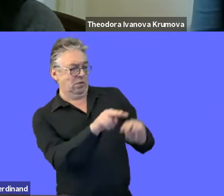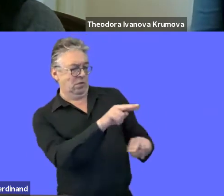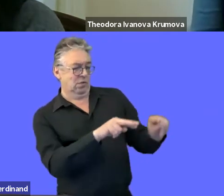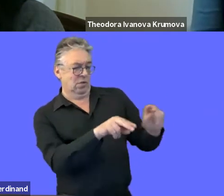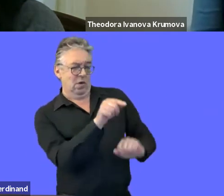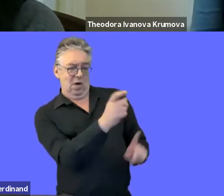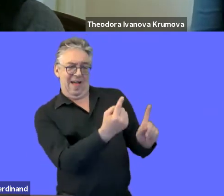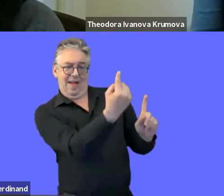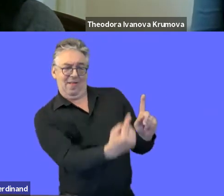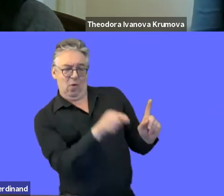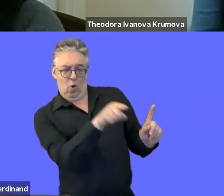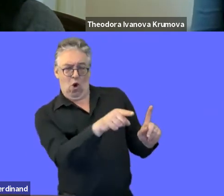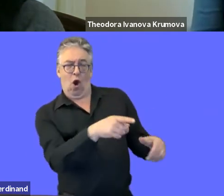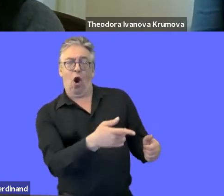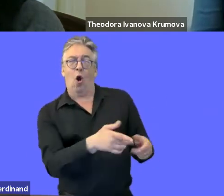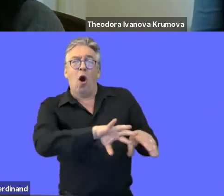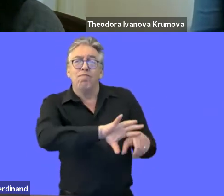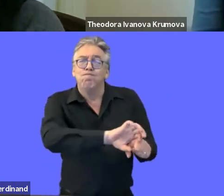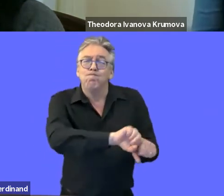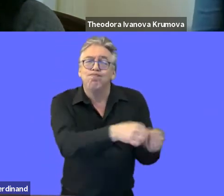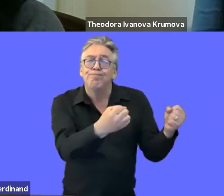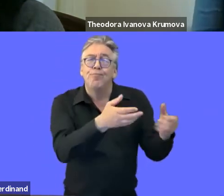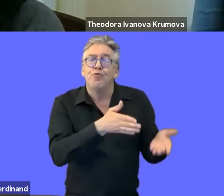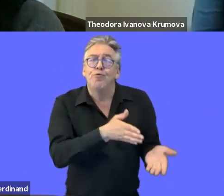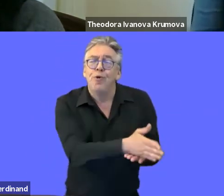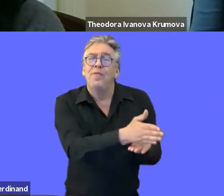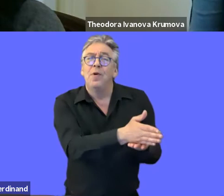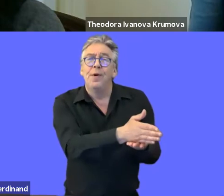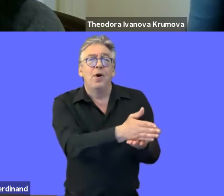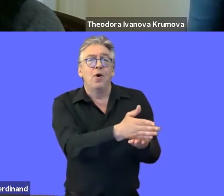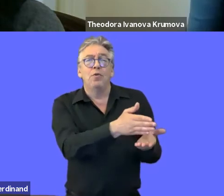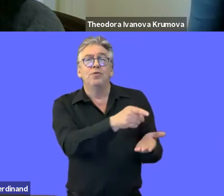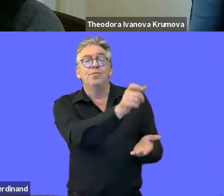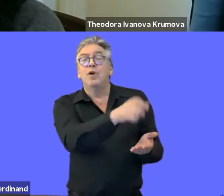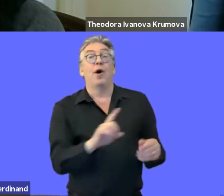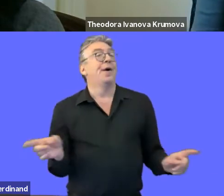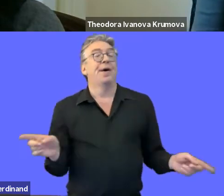And they will look into domestic core decisions